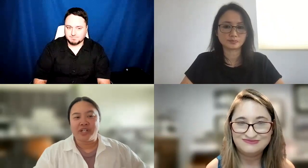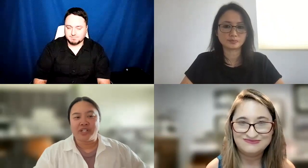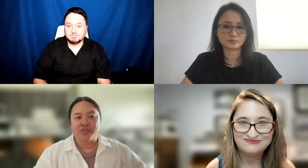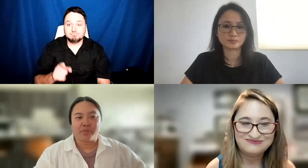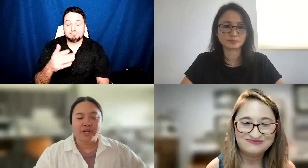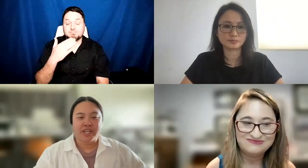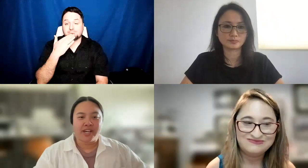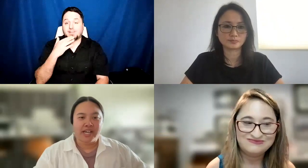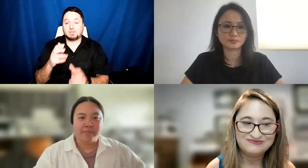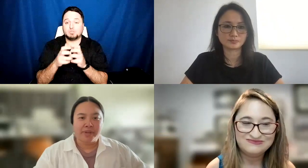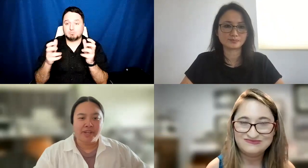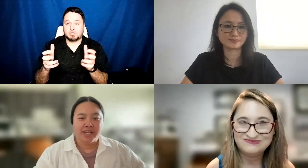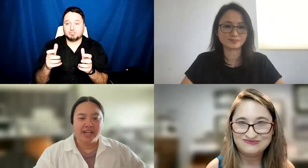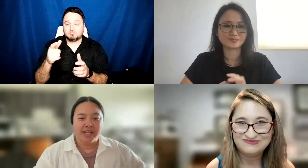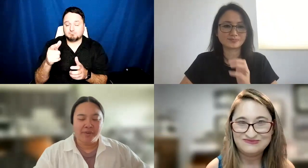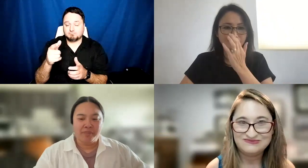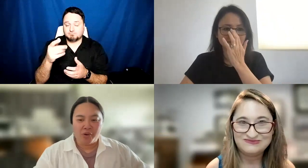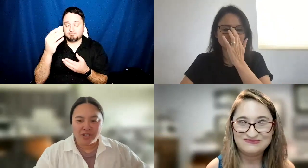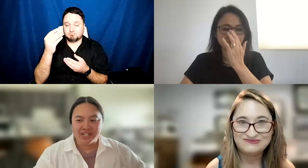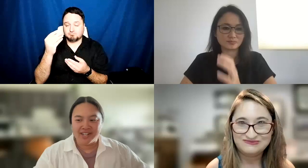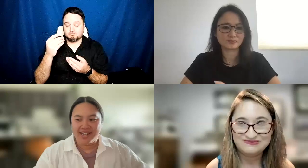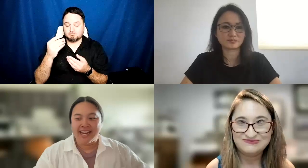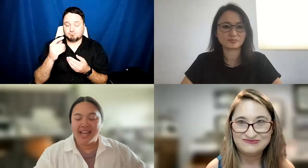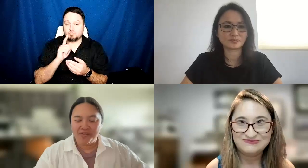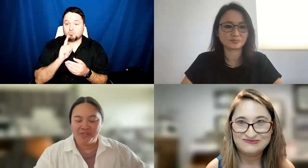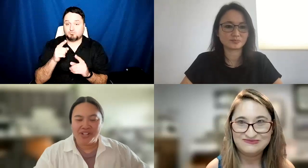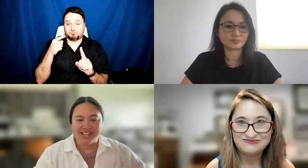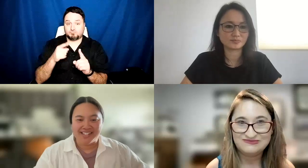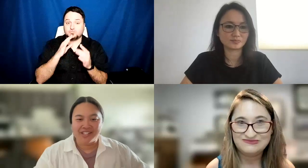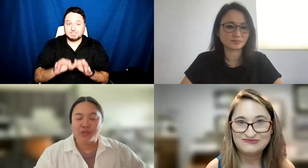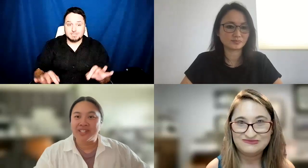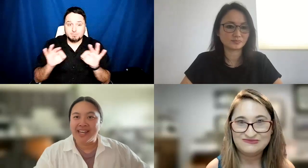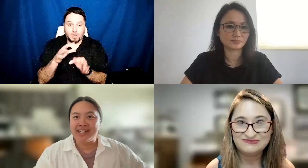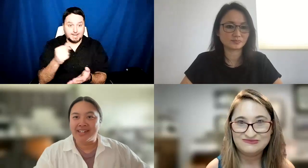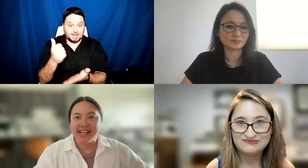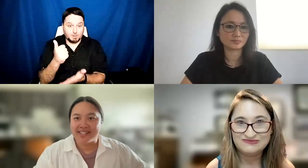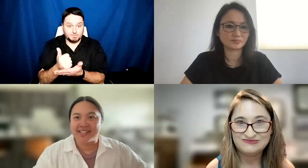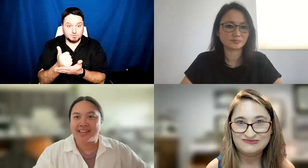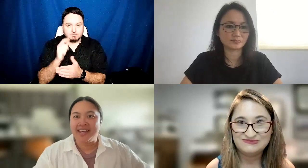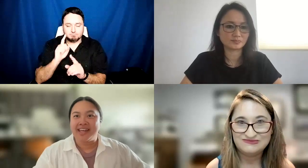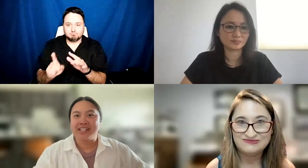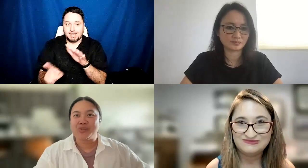Thank you so much for bringing up how important and helpful it is to attend classes